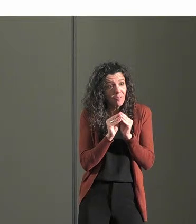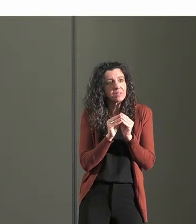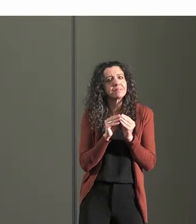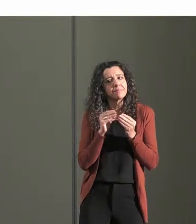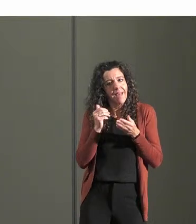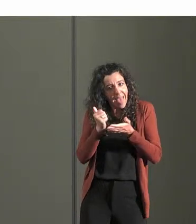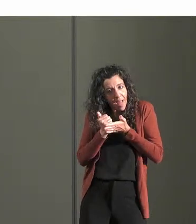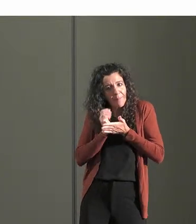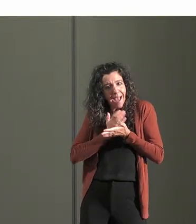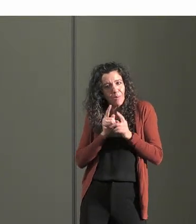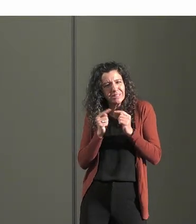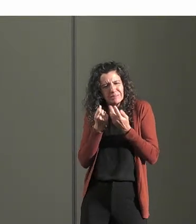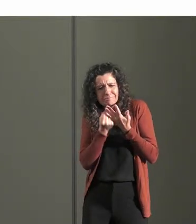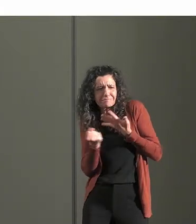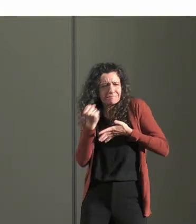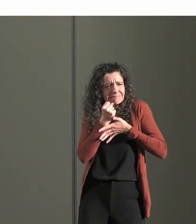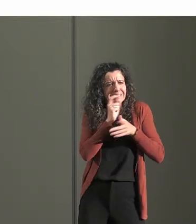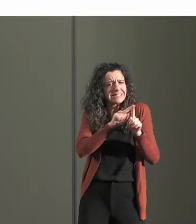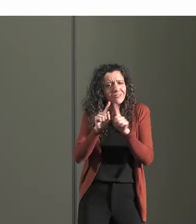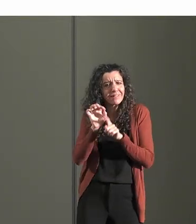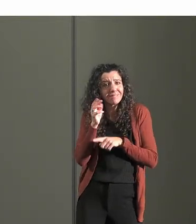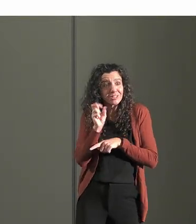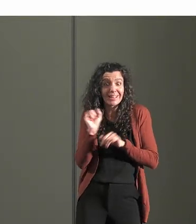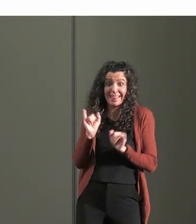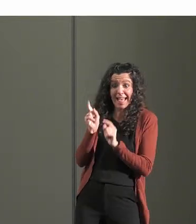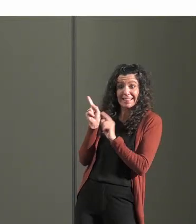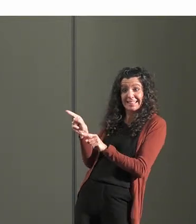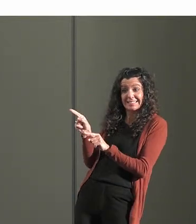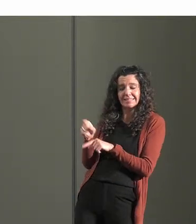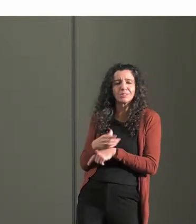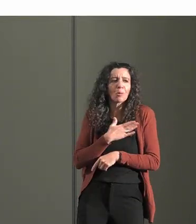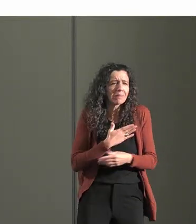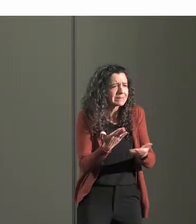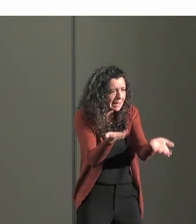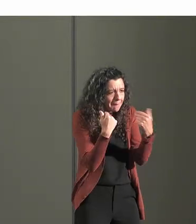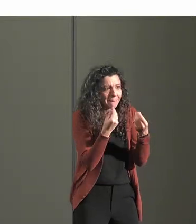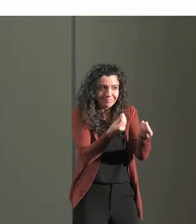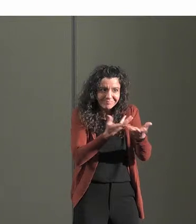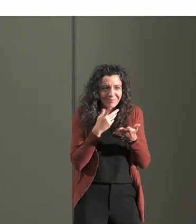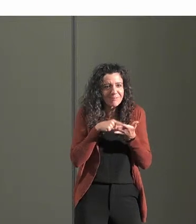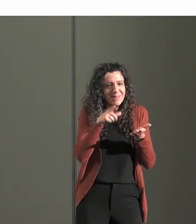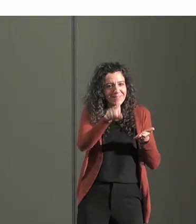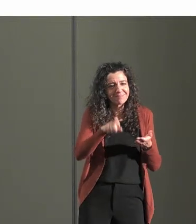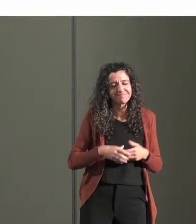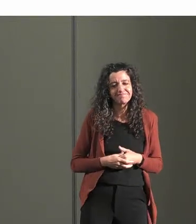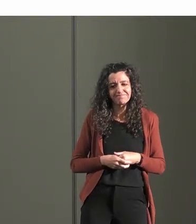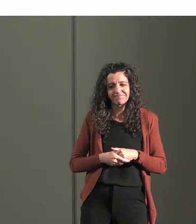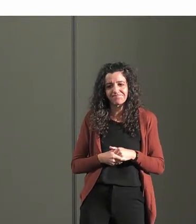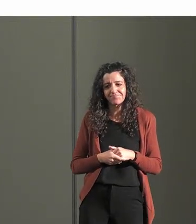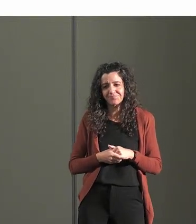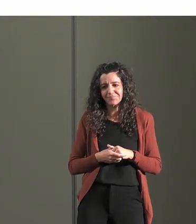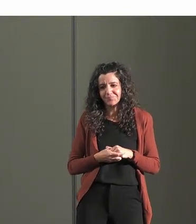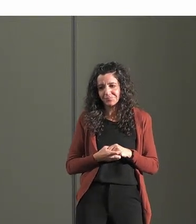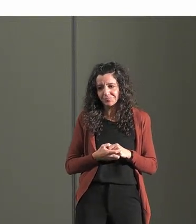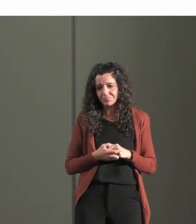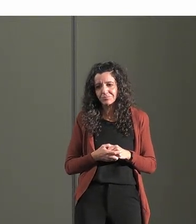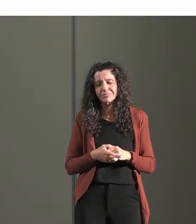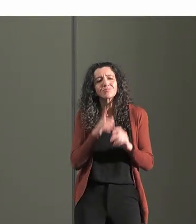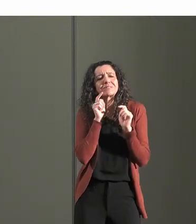the stories we heard at the conferences help us pry for